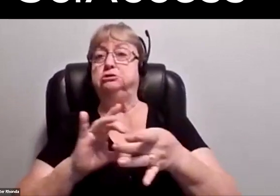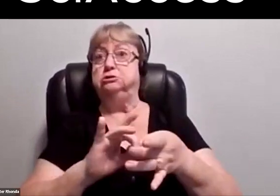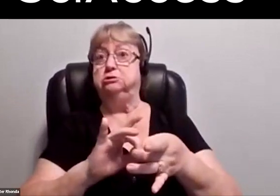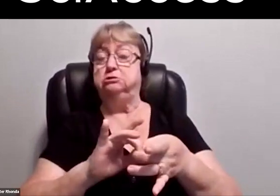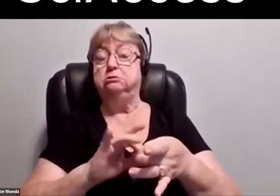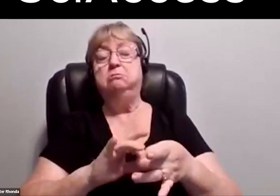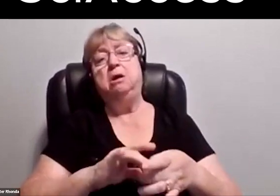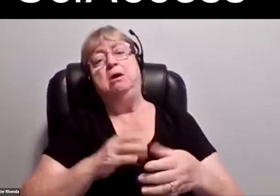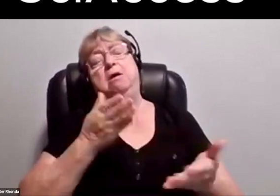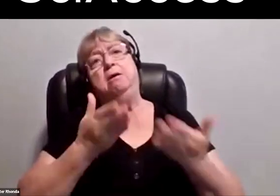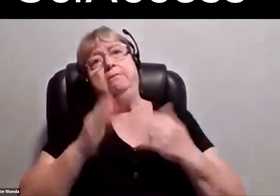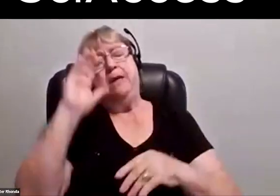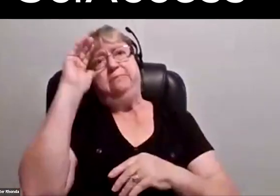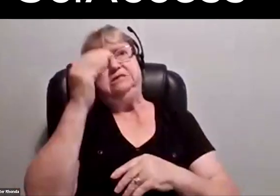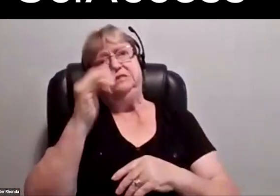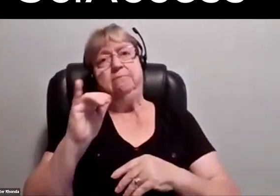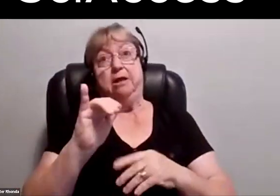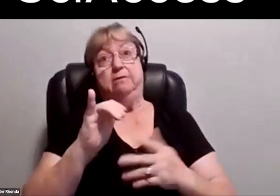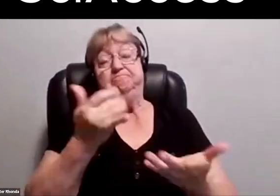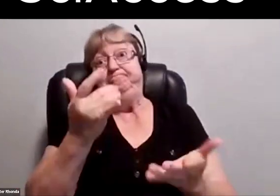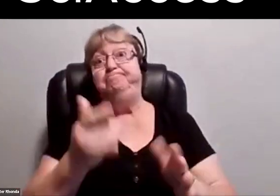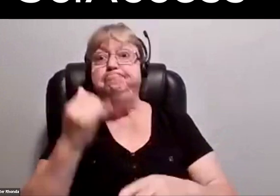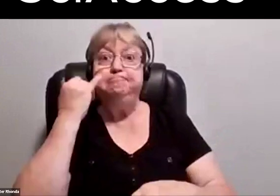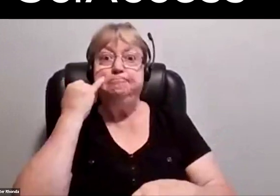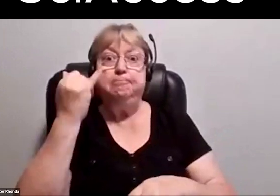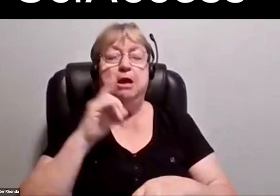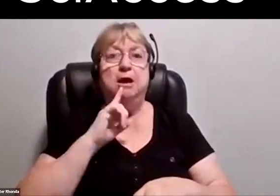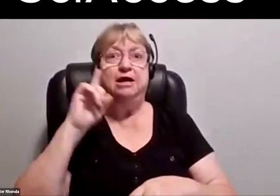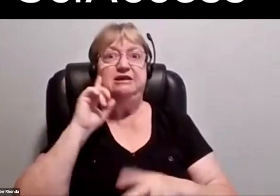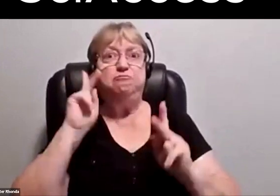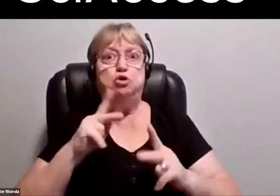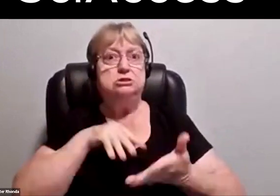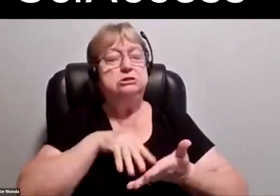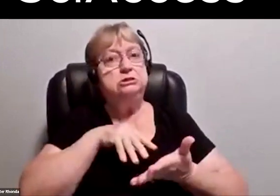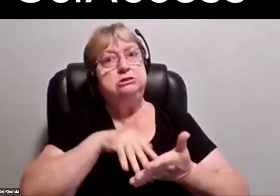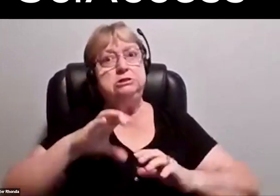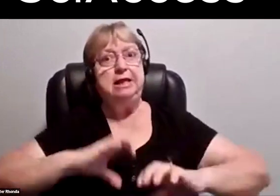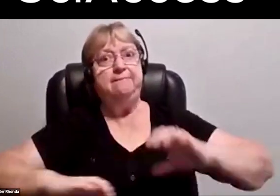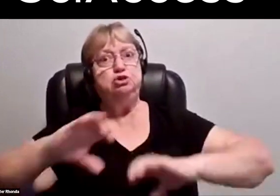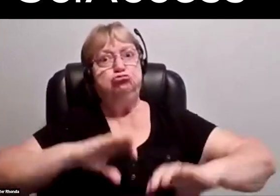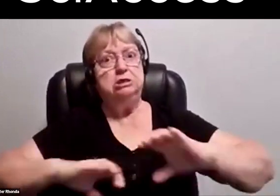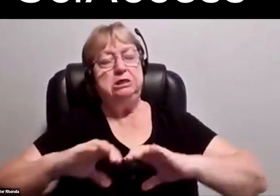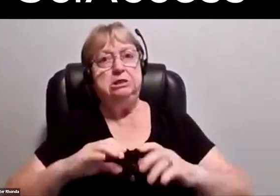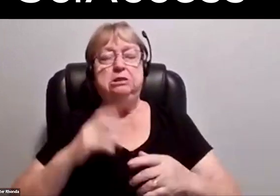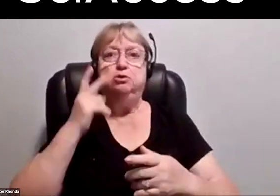imagine a deaf person who's studying chemistry. It may seem that their issues are very particular to hearing